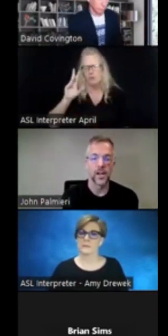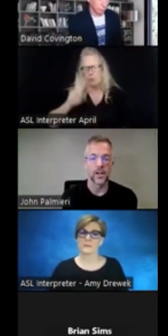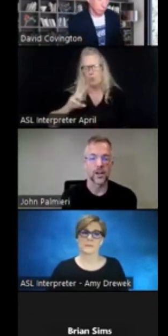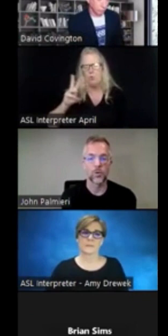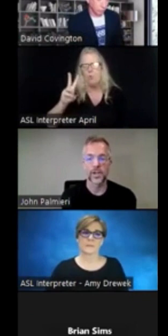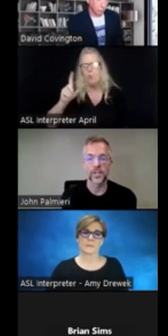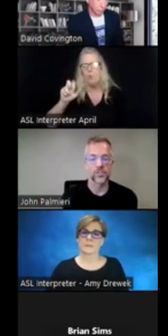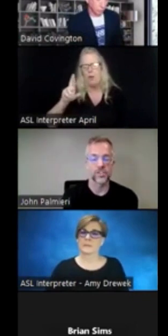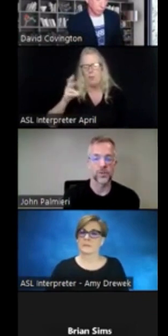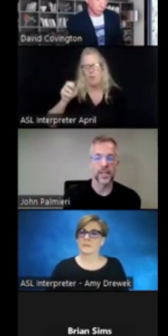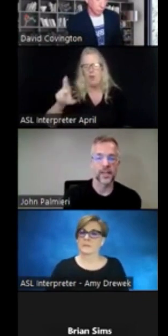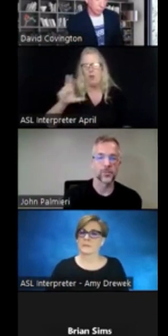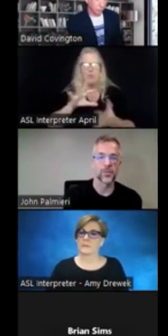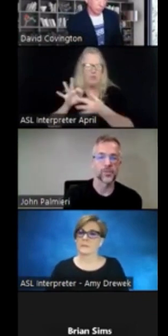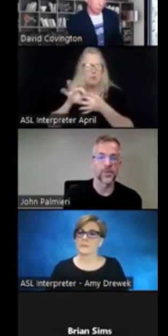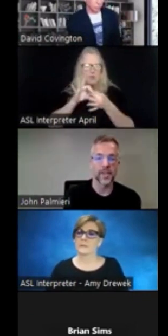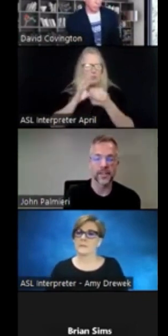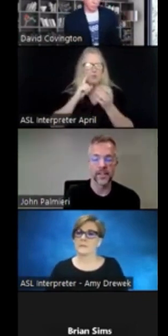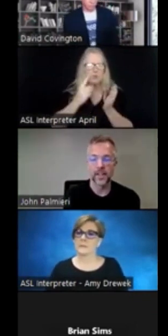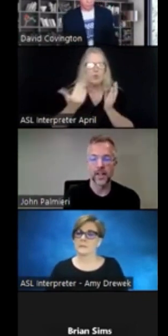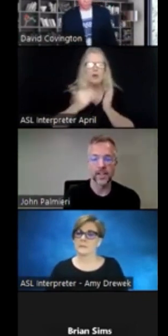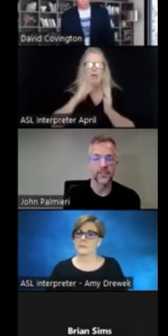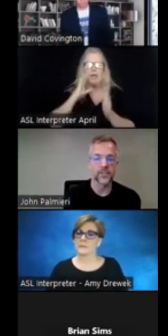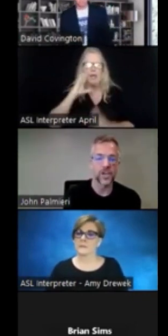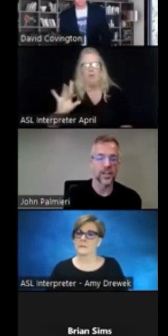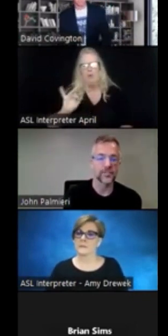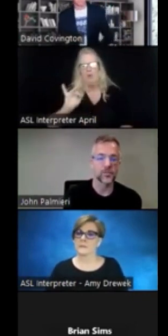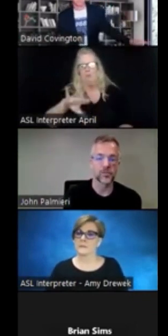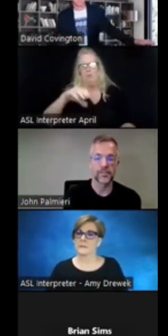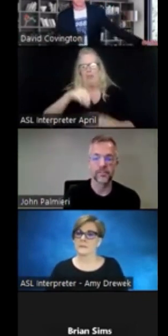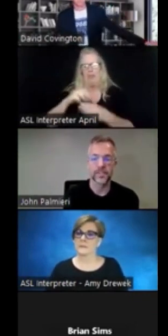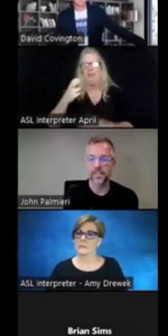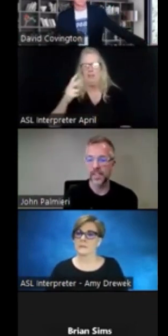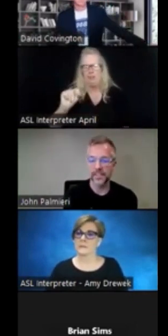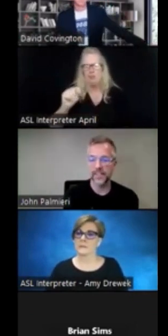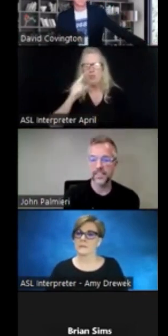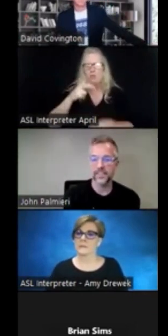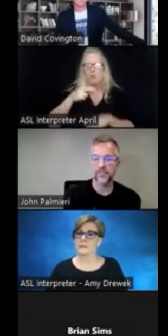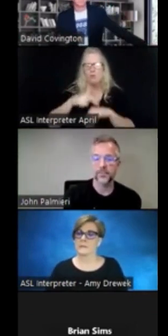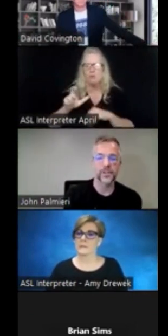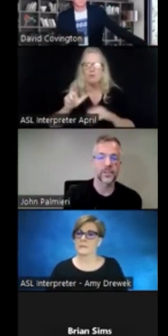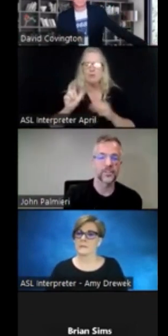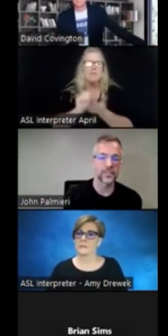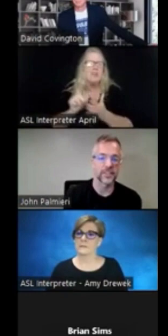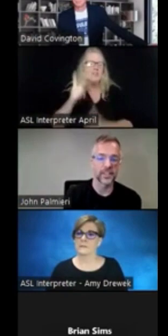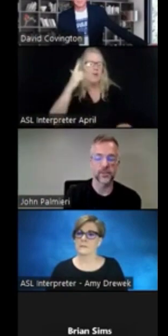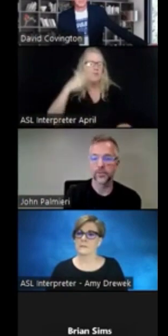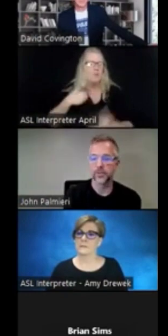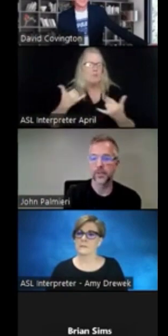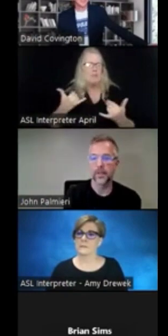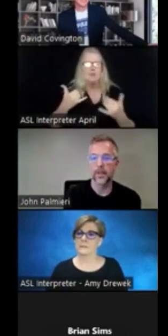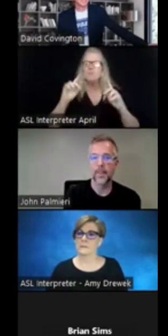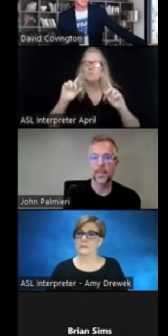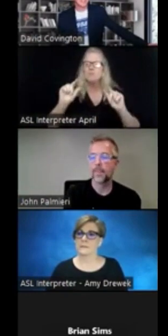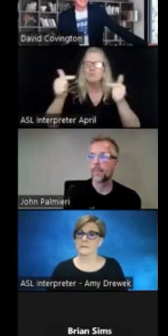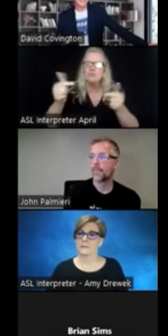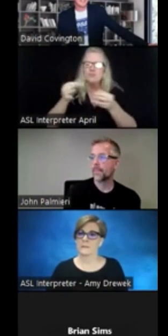I WILL THROW THAT IN THE CHAT FOR REFERENCE. I THINK THAT IS IT FOR ME. THANK YOU.